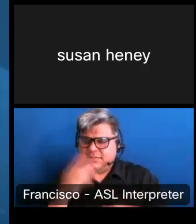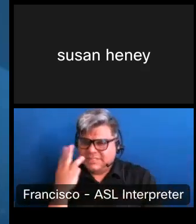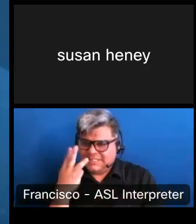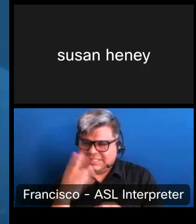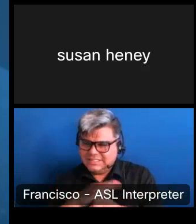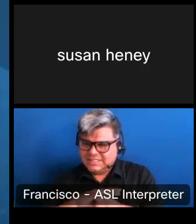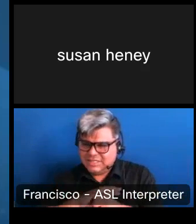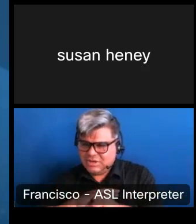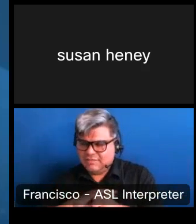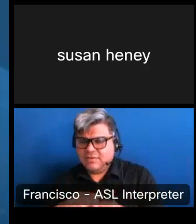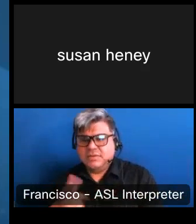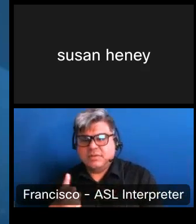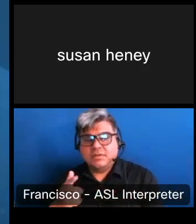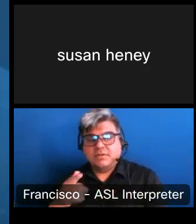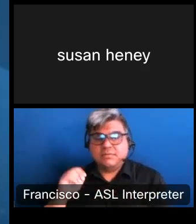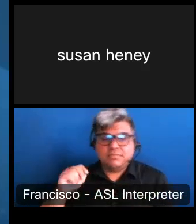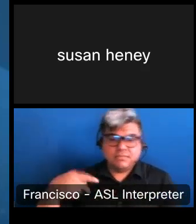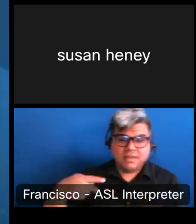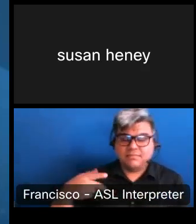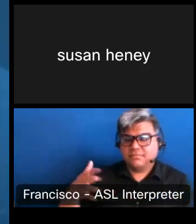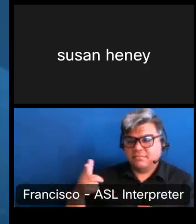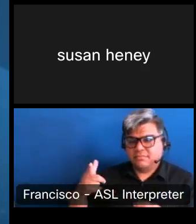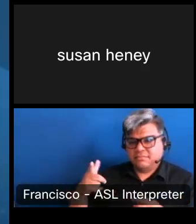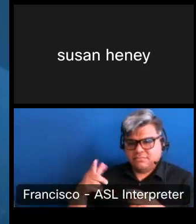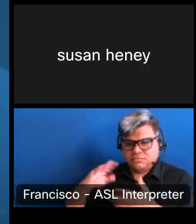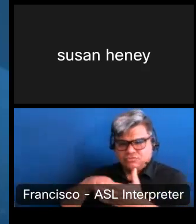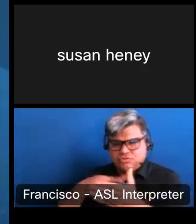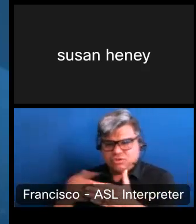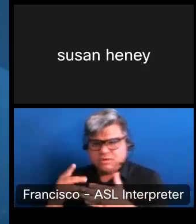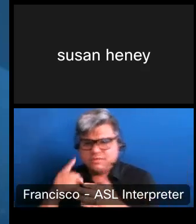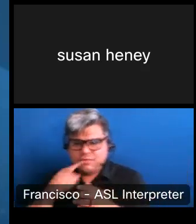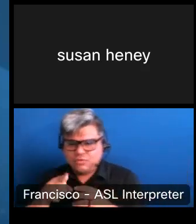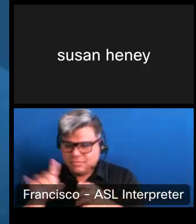view which both of them displays data for you, so like the geography, and finally the dashboard,